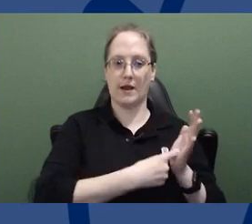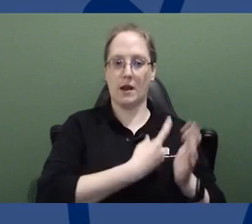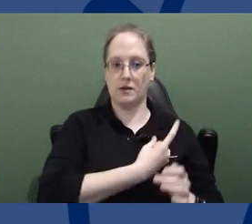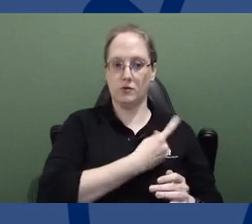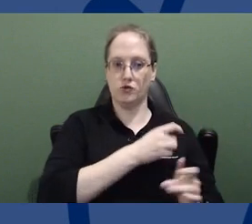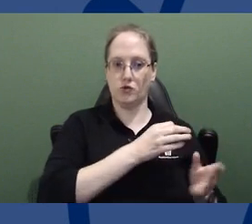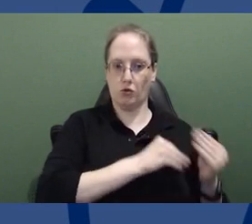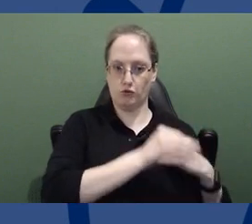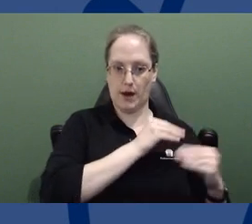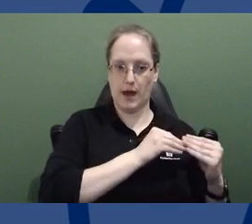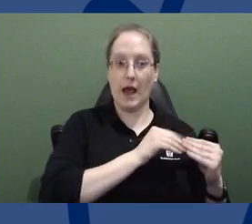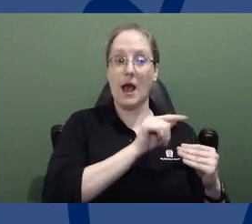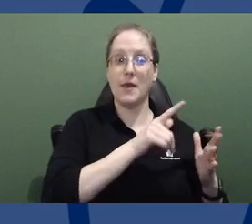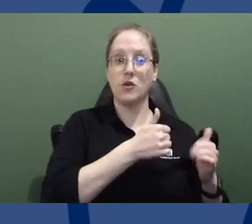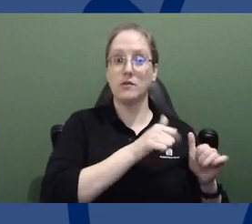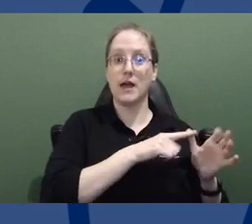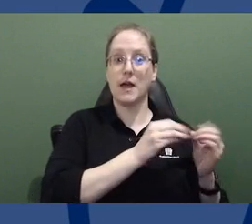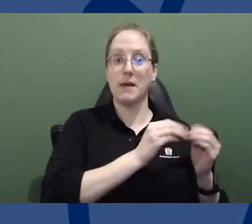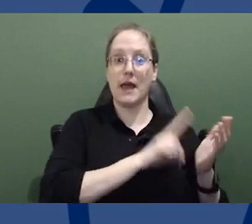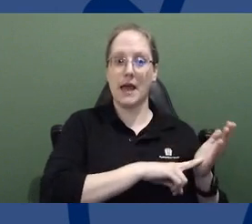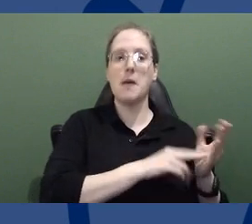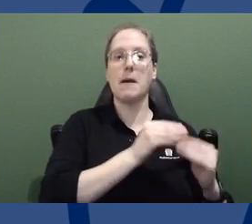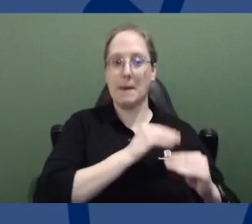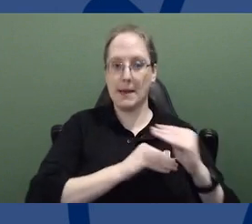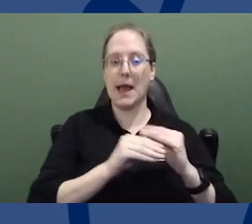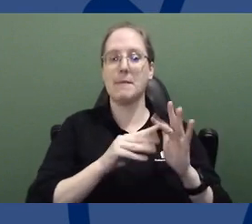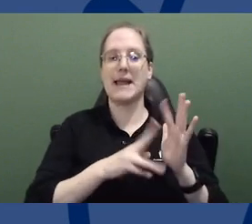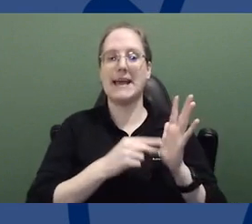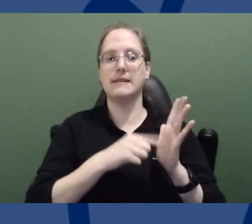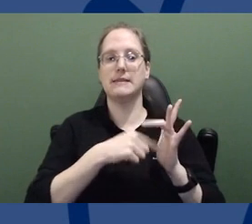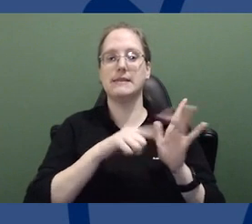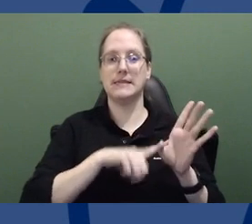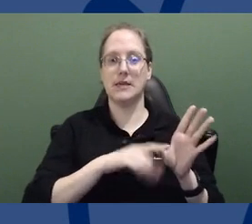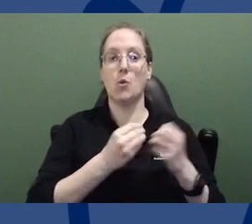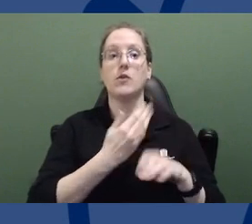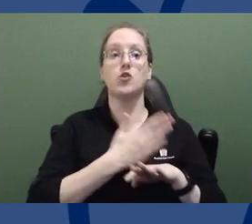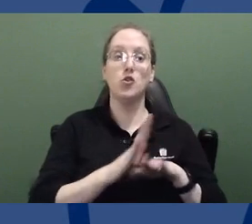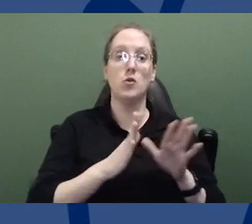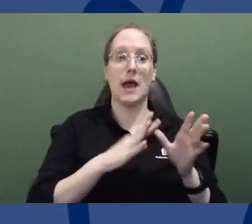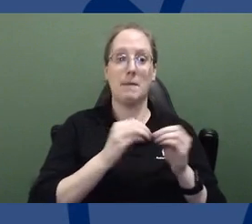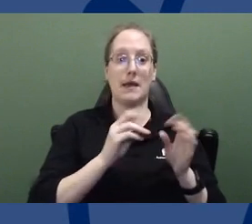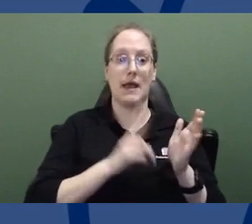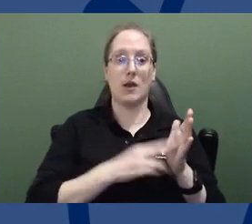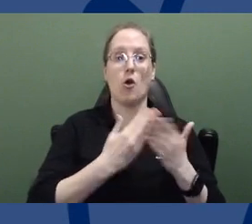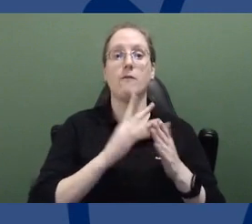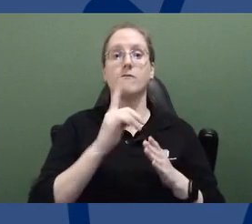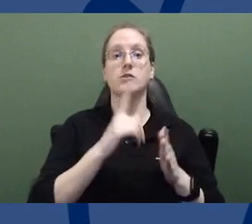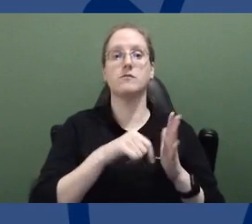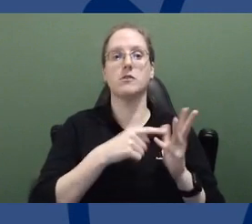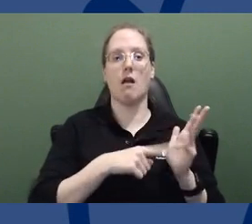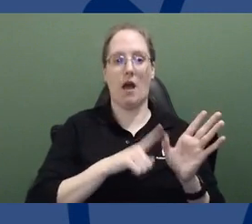on the 1st of July with a new ABN. The business itself hasn't changed, just the structure.